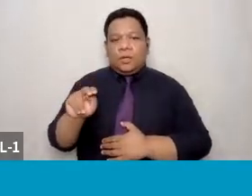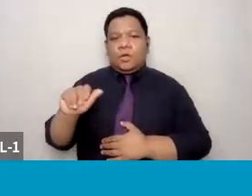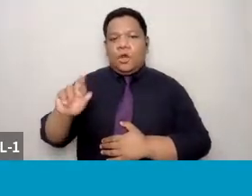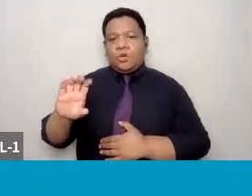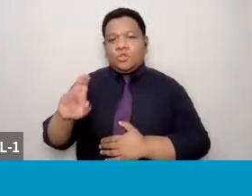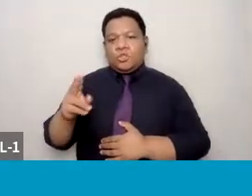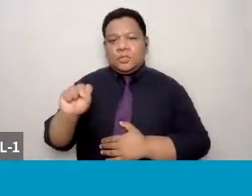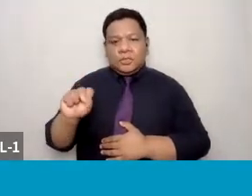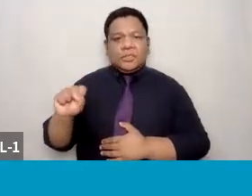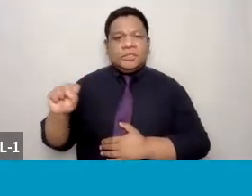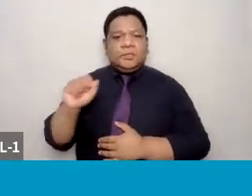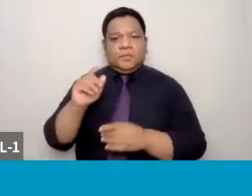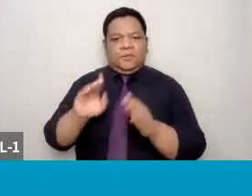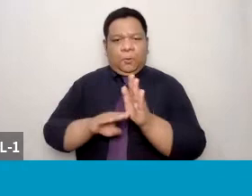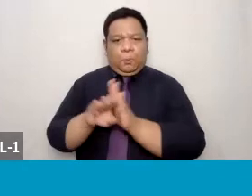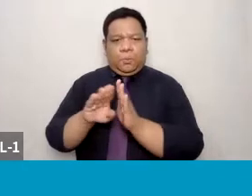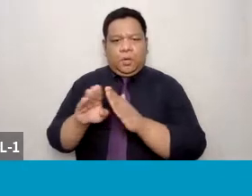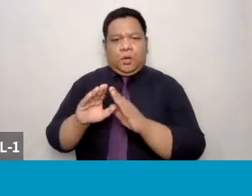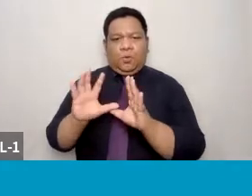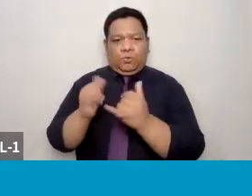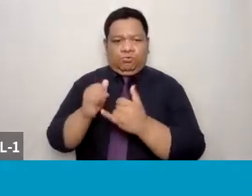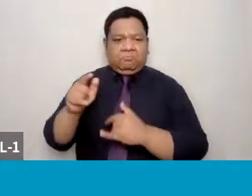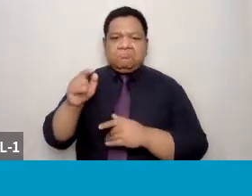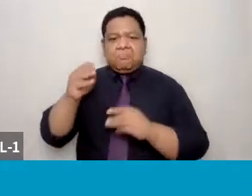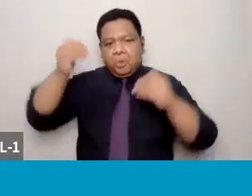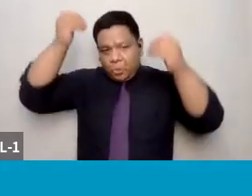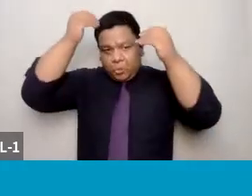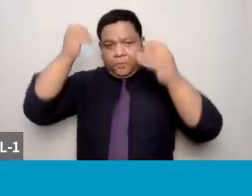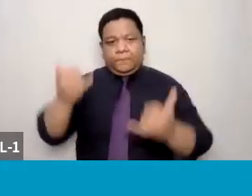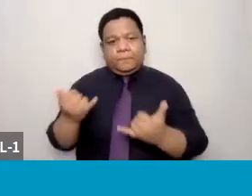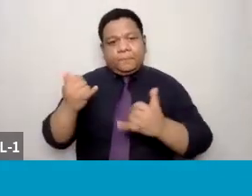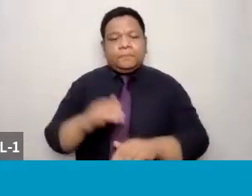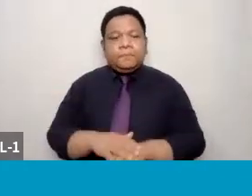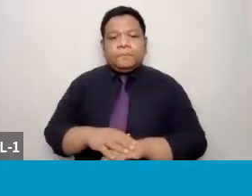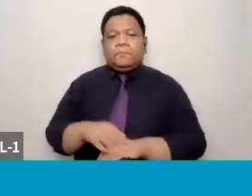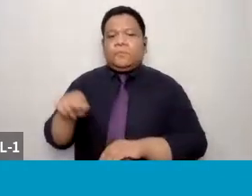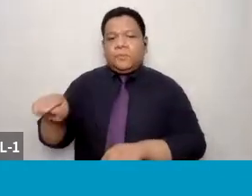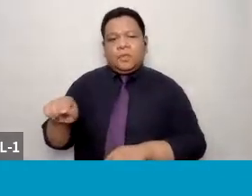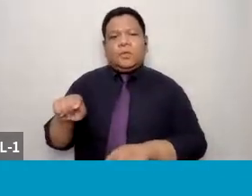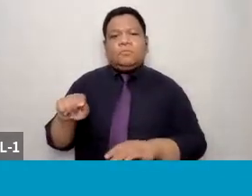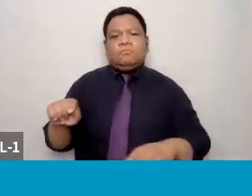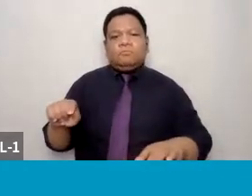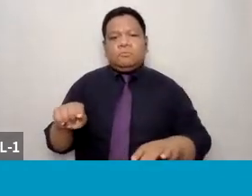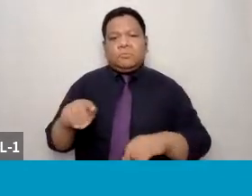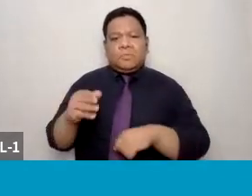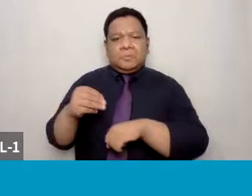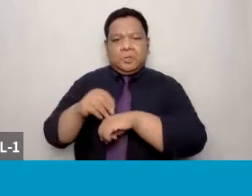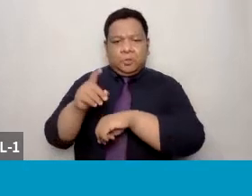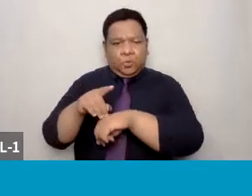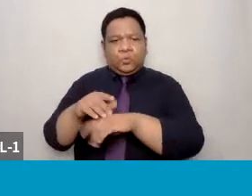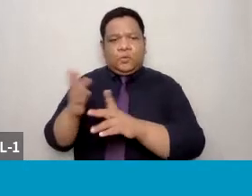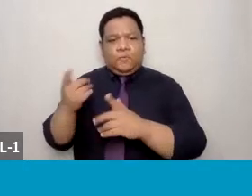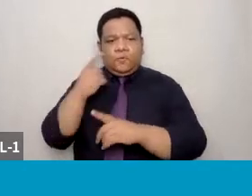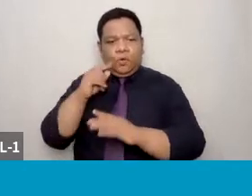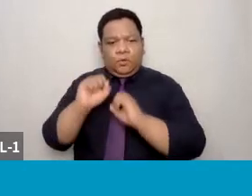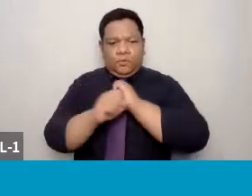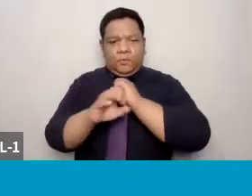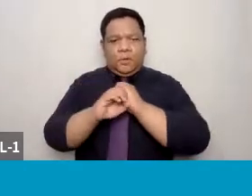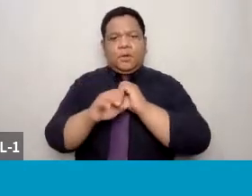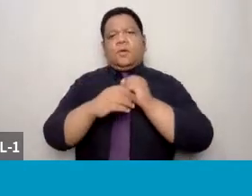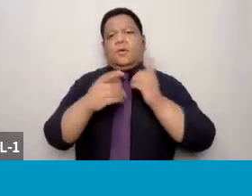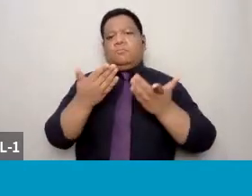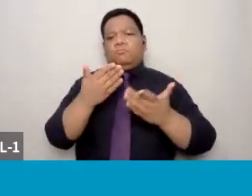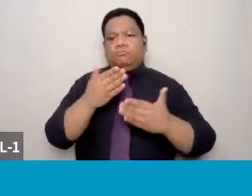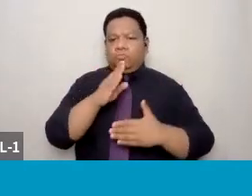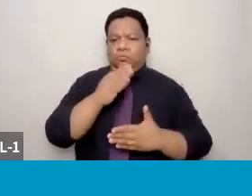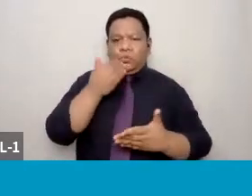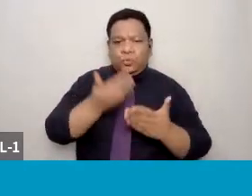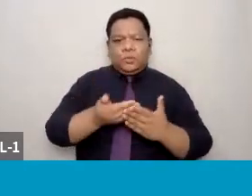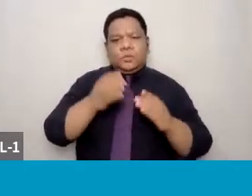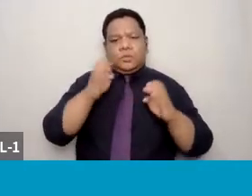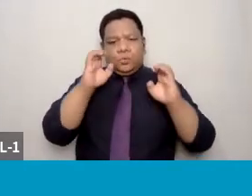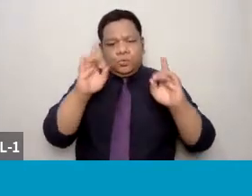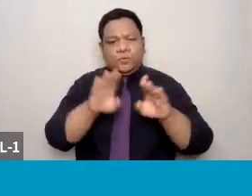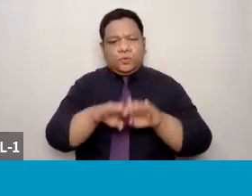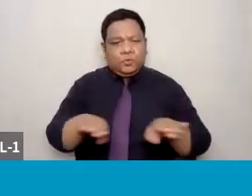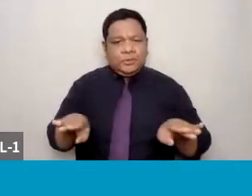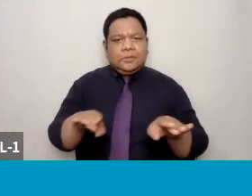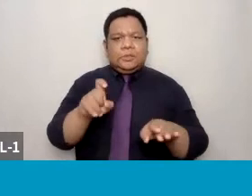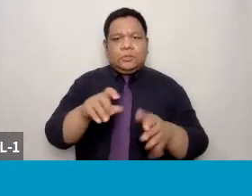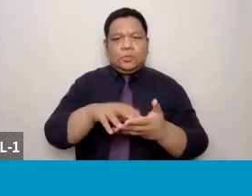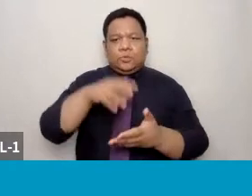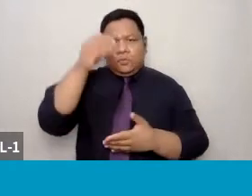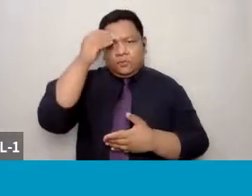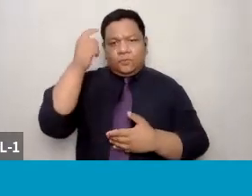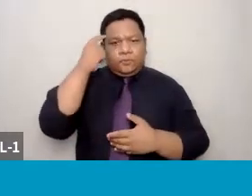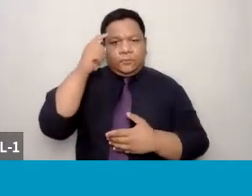She is also the current Vice President of the Ronald Mcdonald house charities that has an advocacy for the welfare and education of children through their read to learn beginning learning program with DepEd.